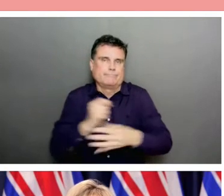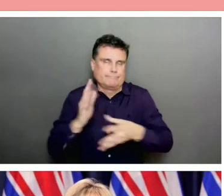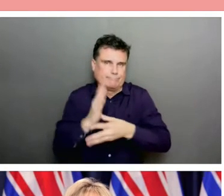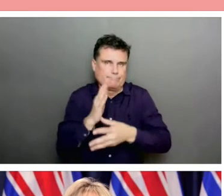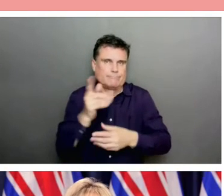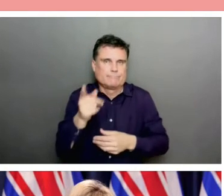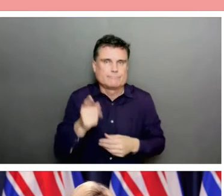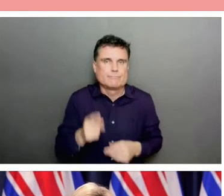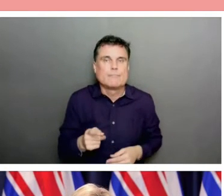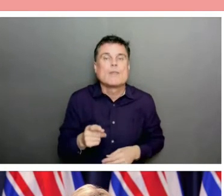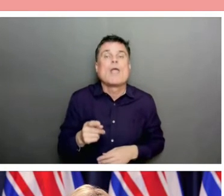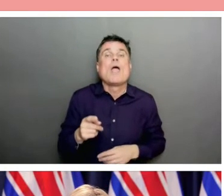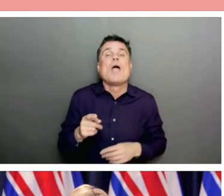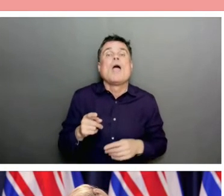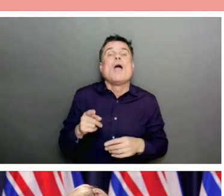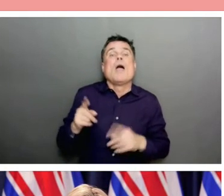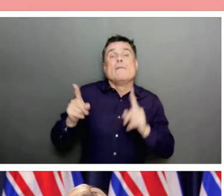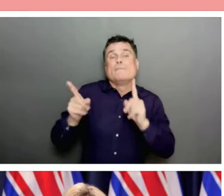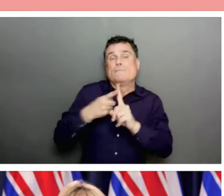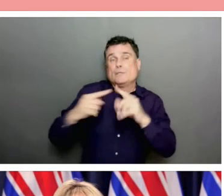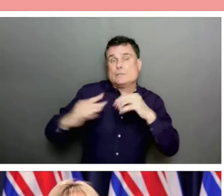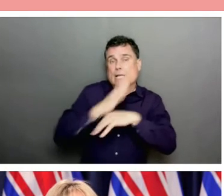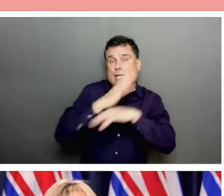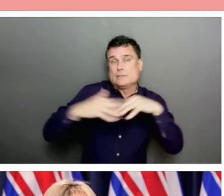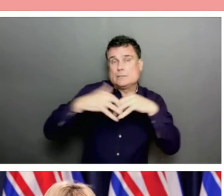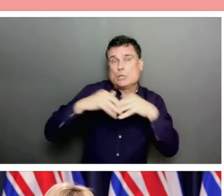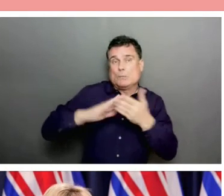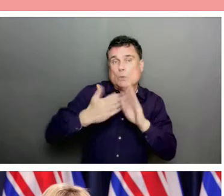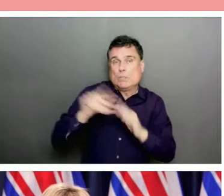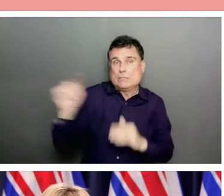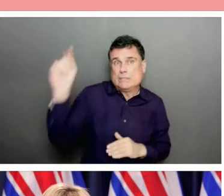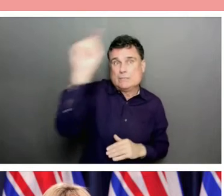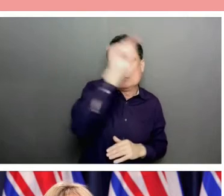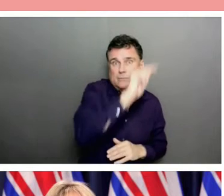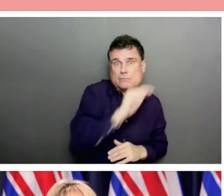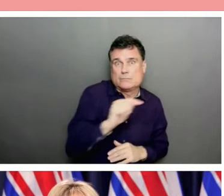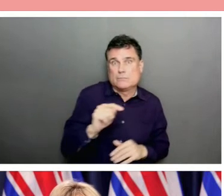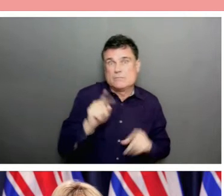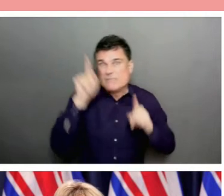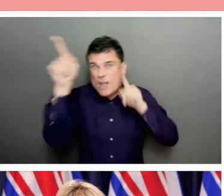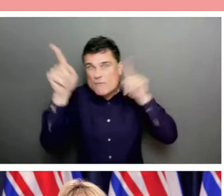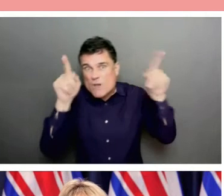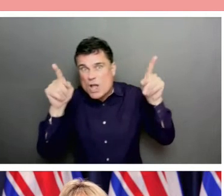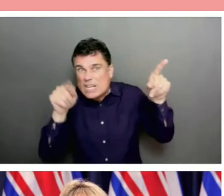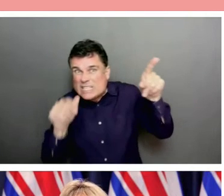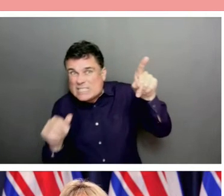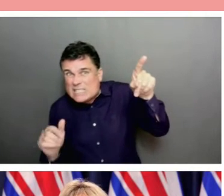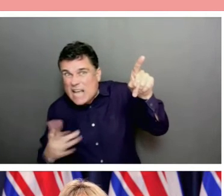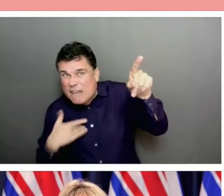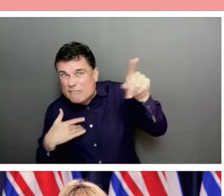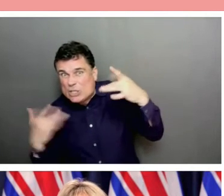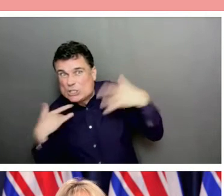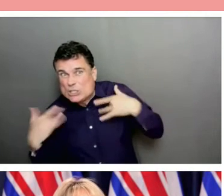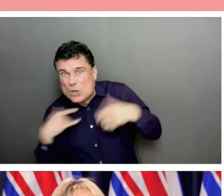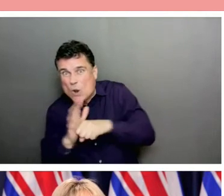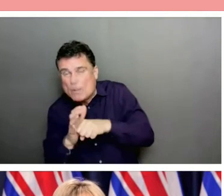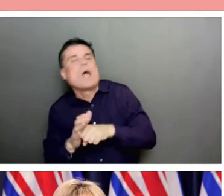rest of December and the month of January January. As we get more vaccine and as we are able to protect populations,